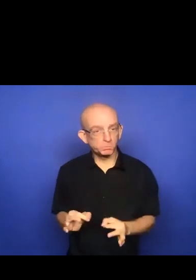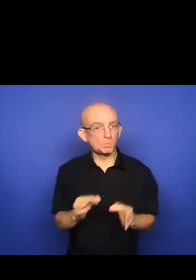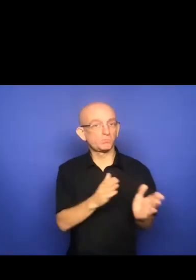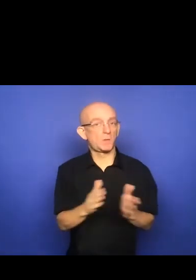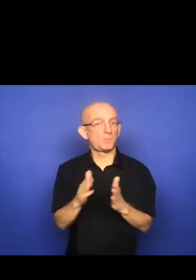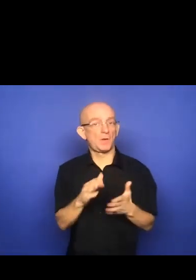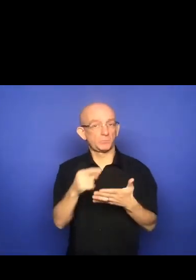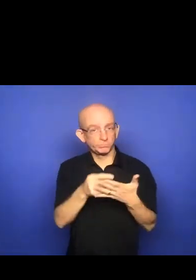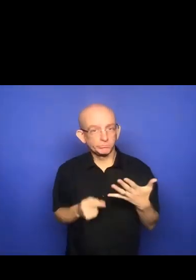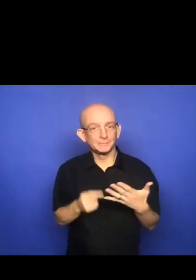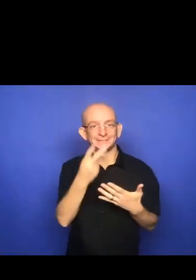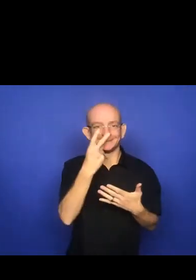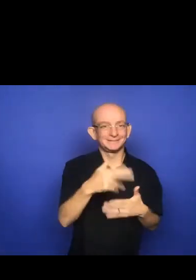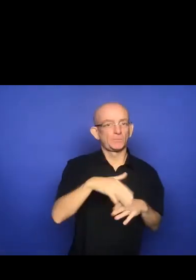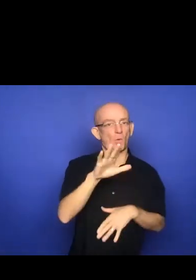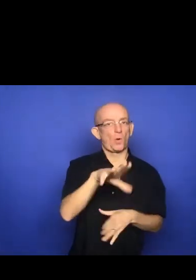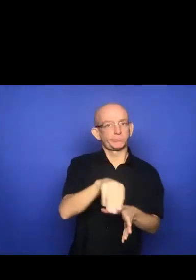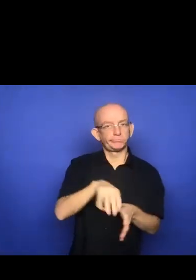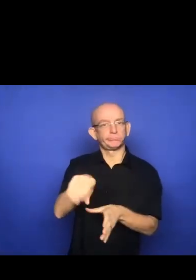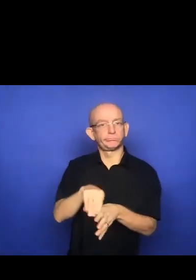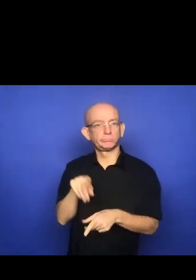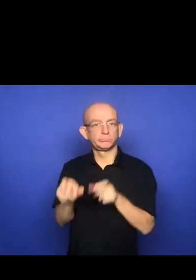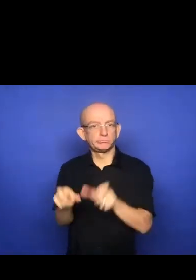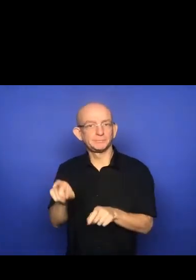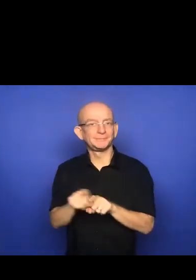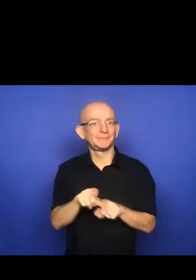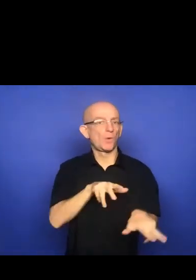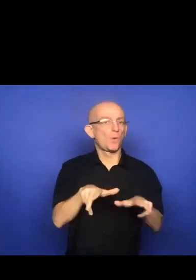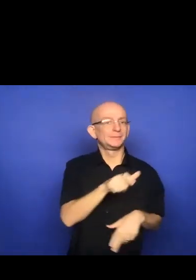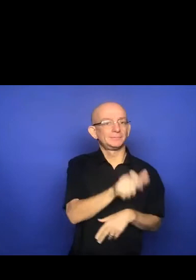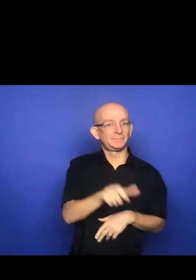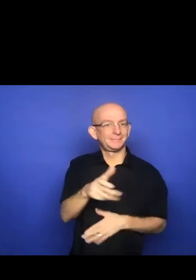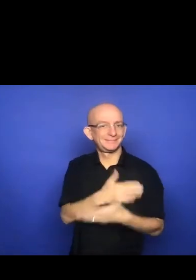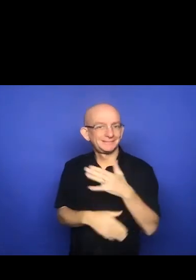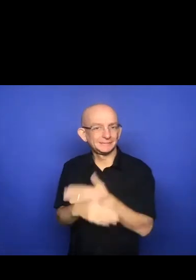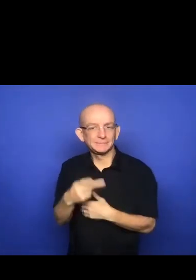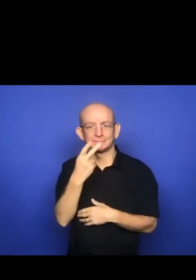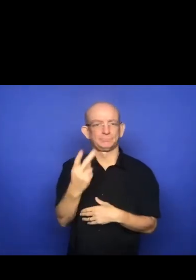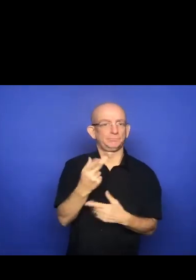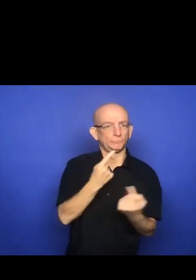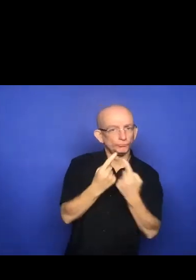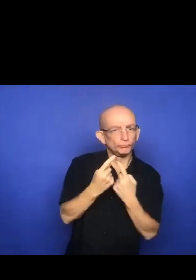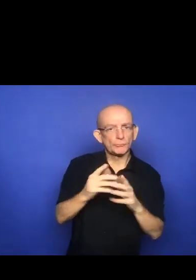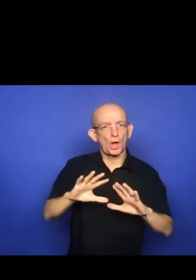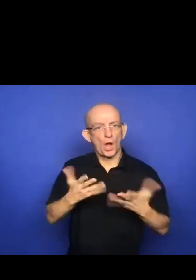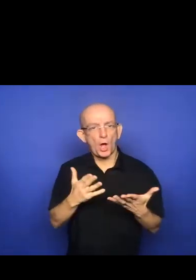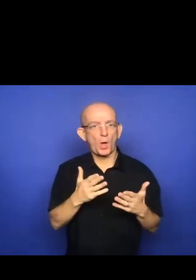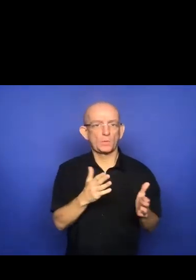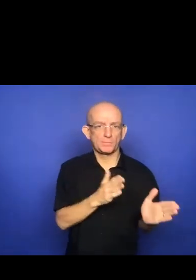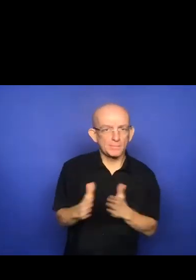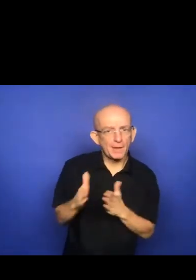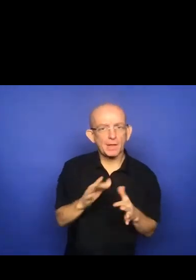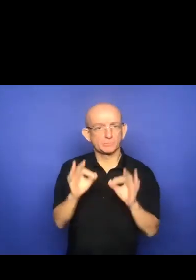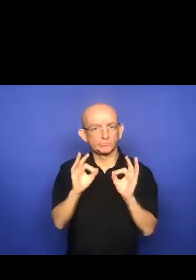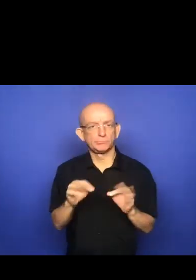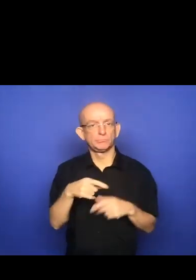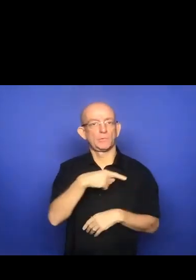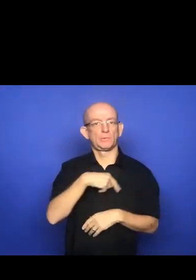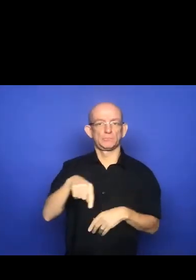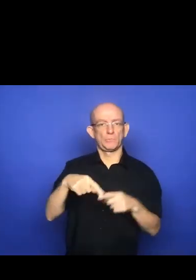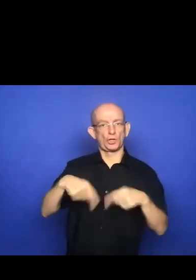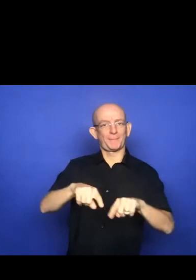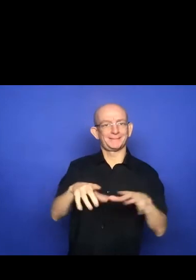disaster management committees and awareness raising in the community.